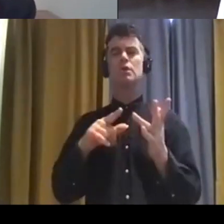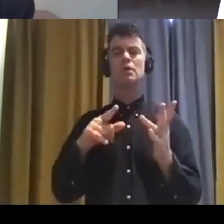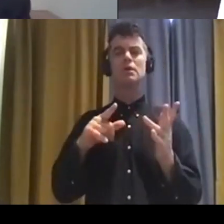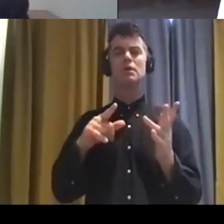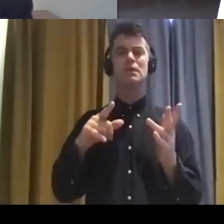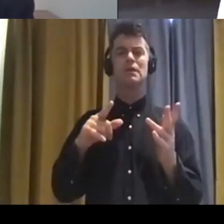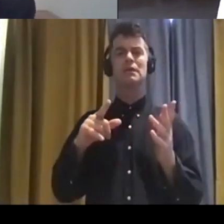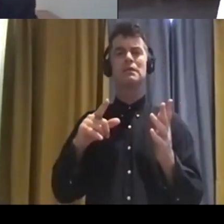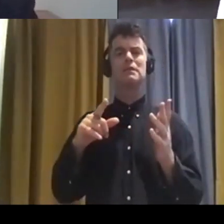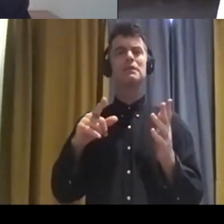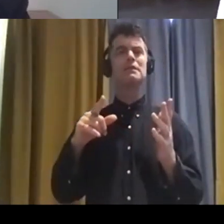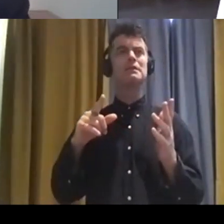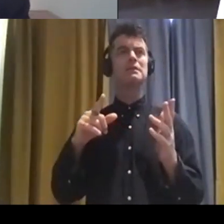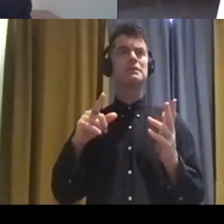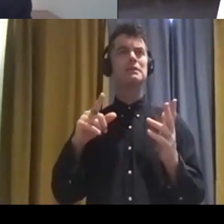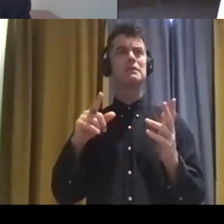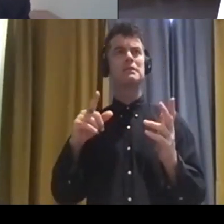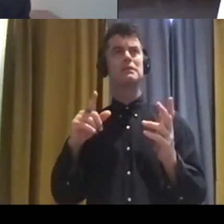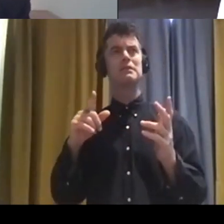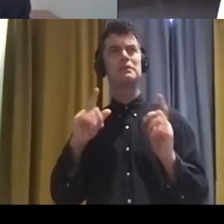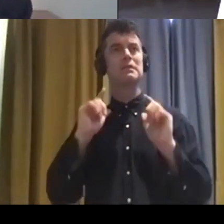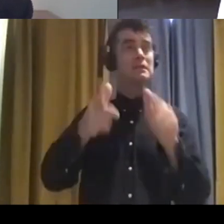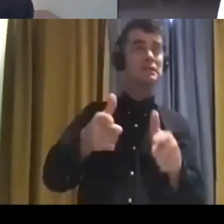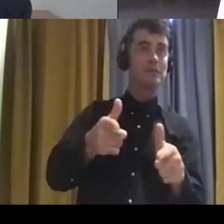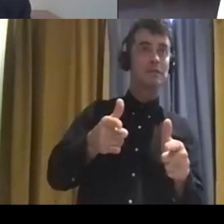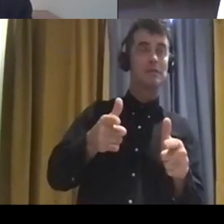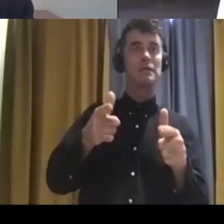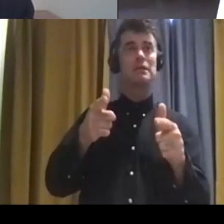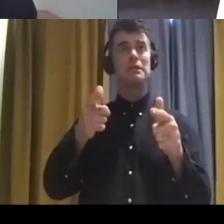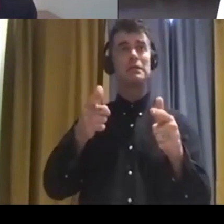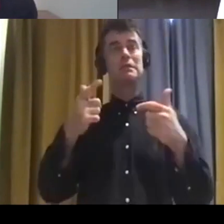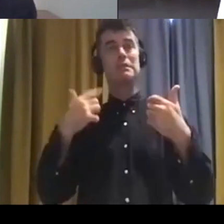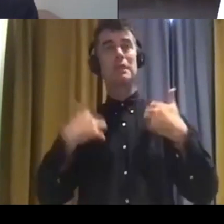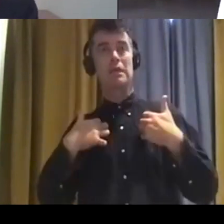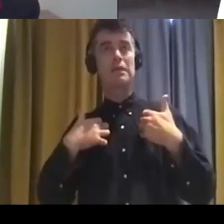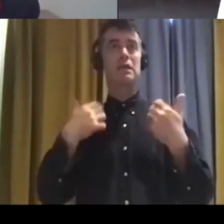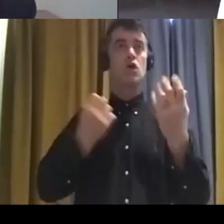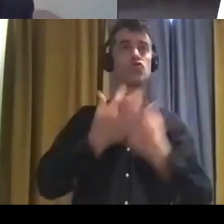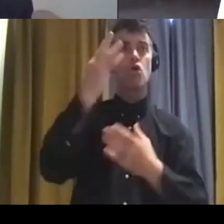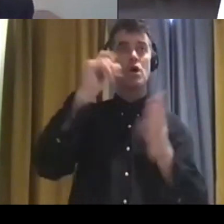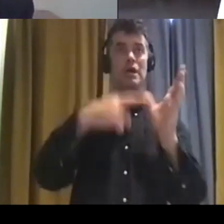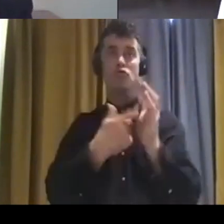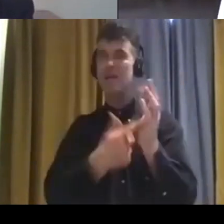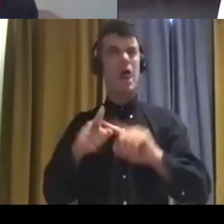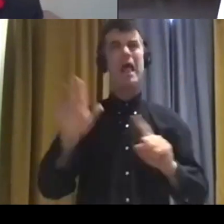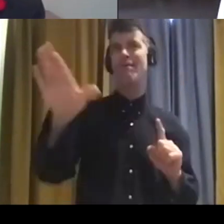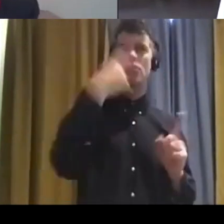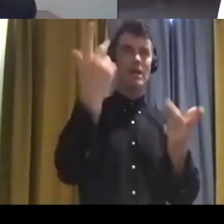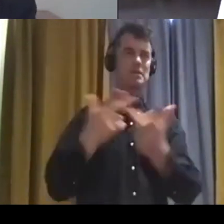the the need to be delighted, the need to grow their career just like everybody else.